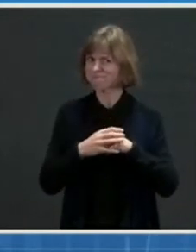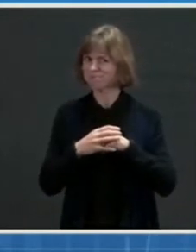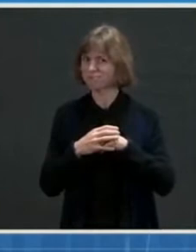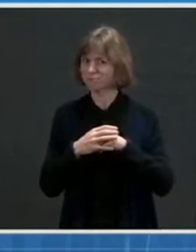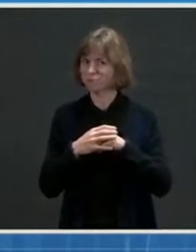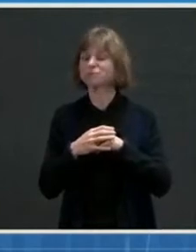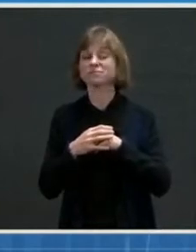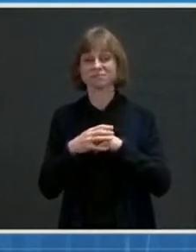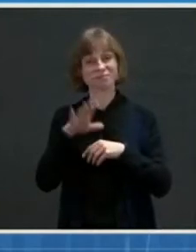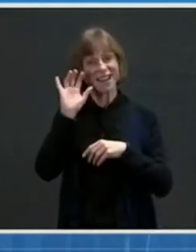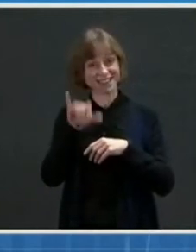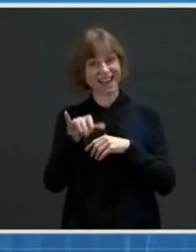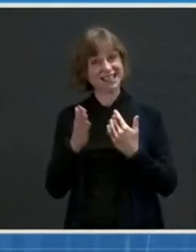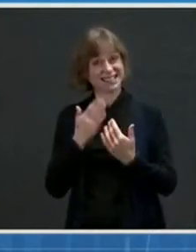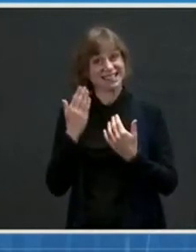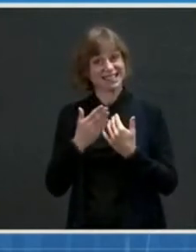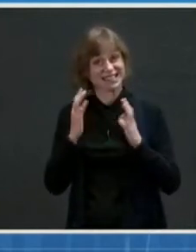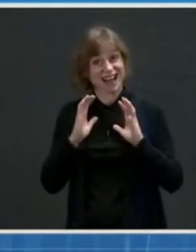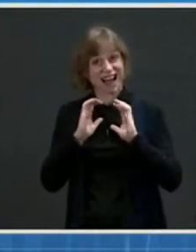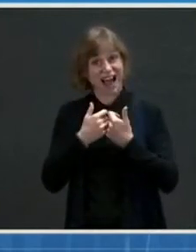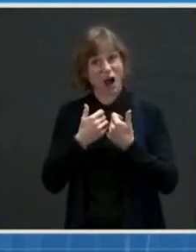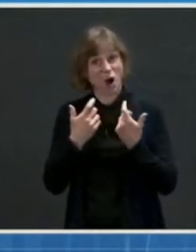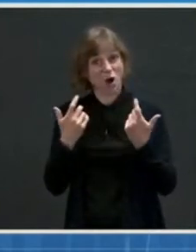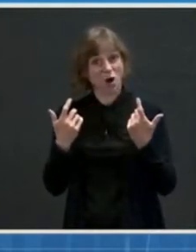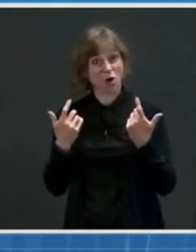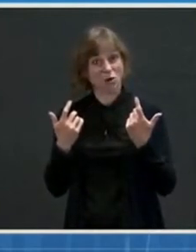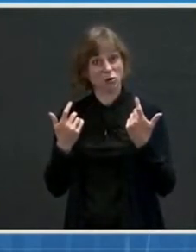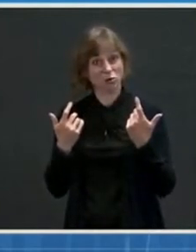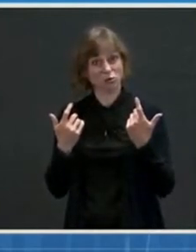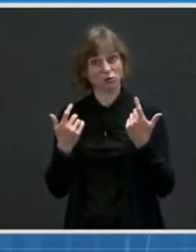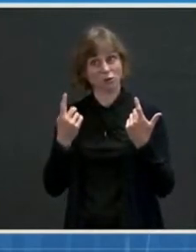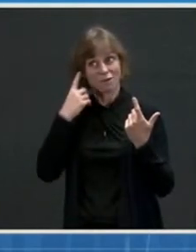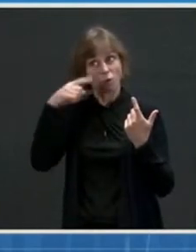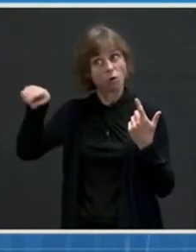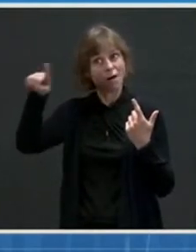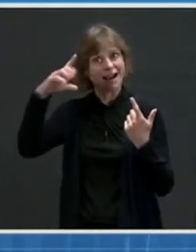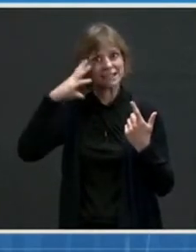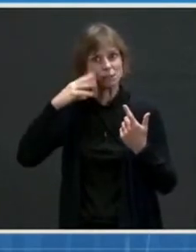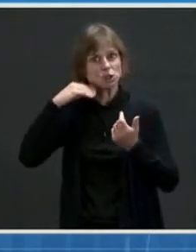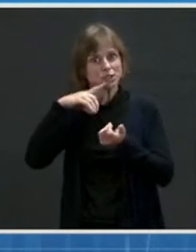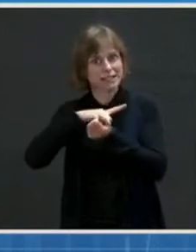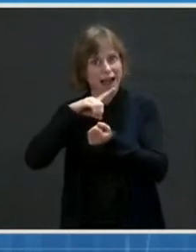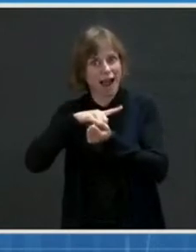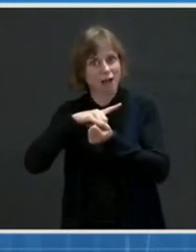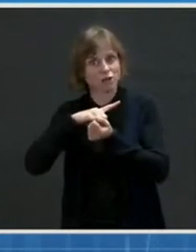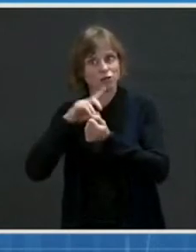BRING IT TO EVERYONE'S ATTENTION, IS THAT IT IS AN